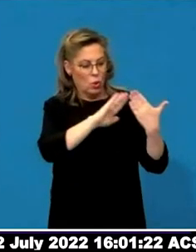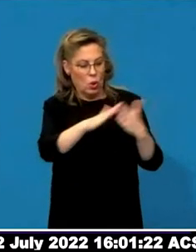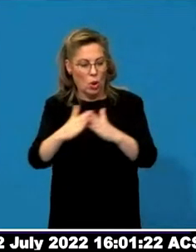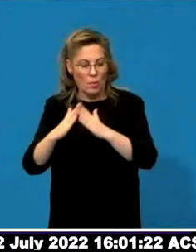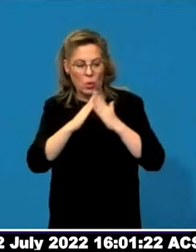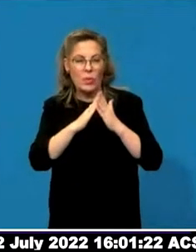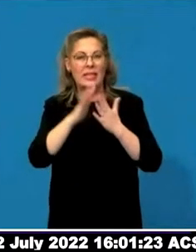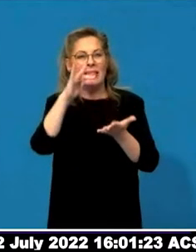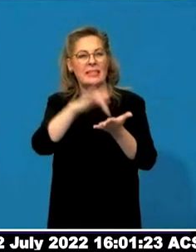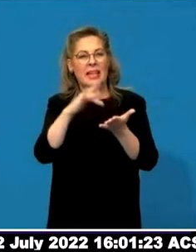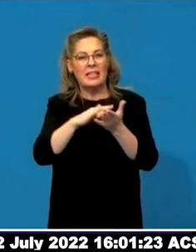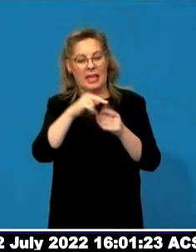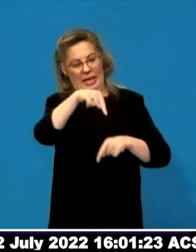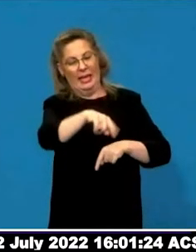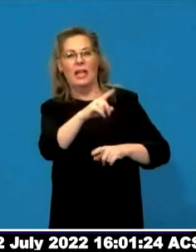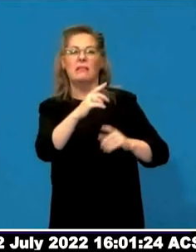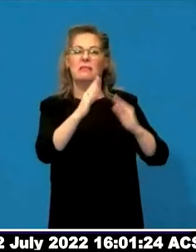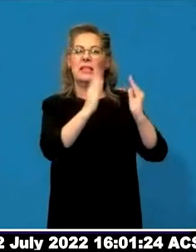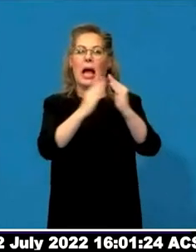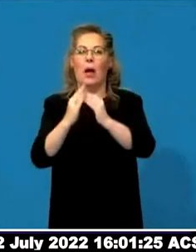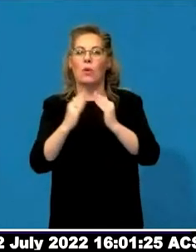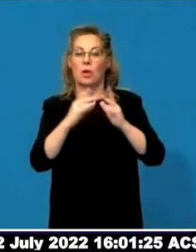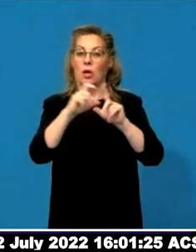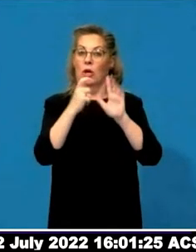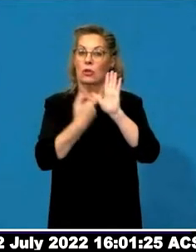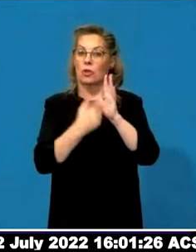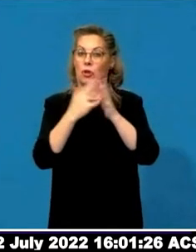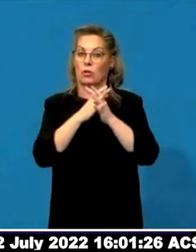and the doctor, Dr Wong, diagnose him with -